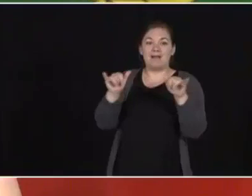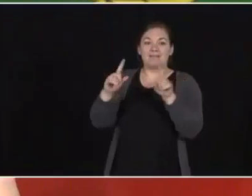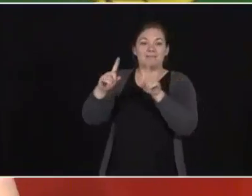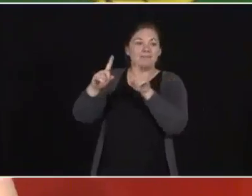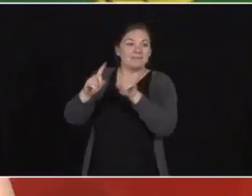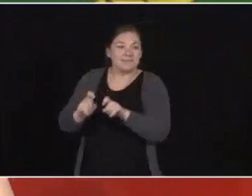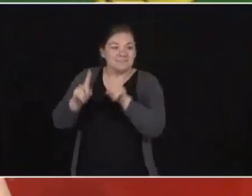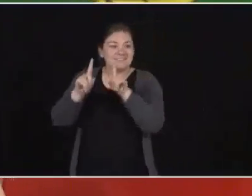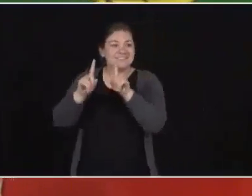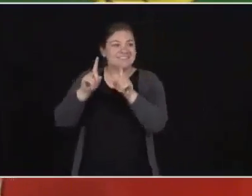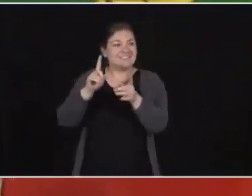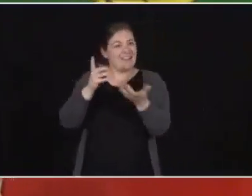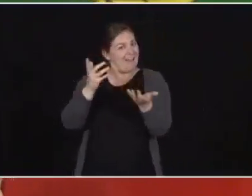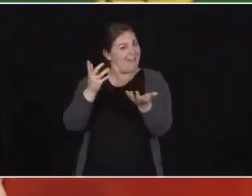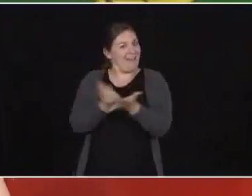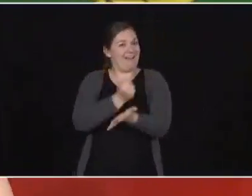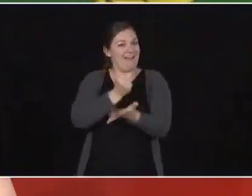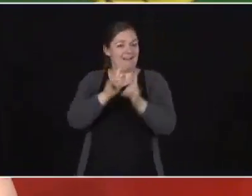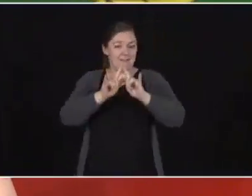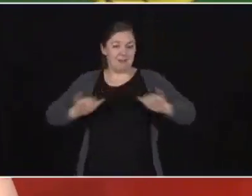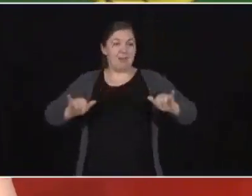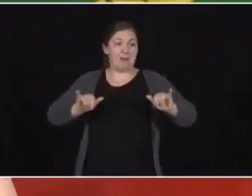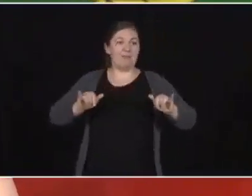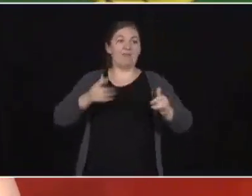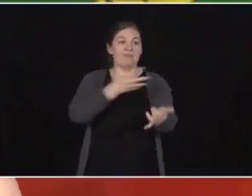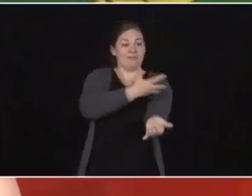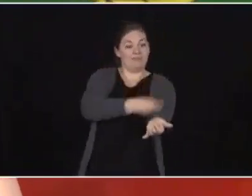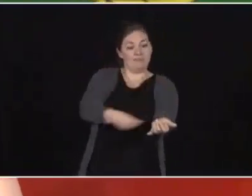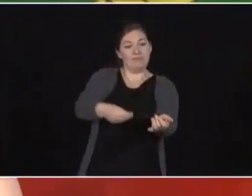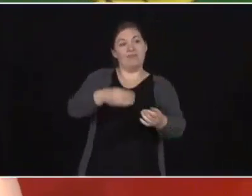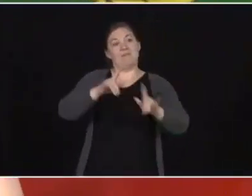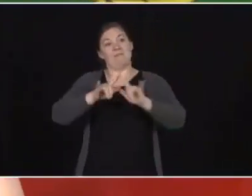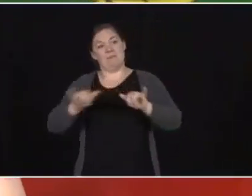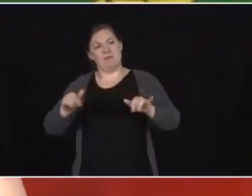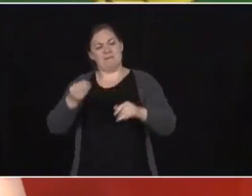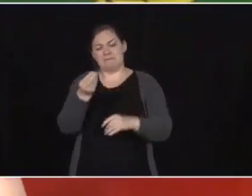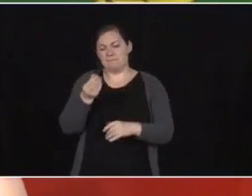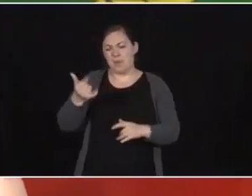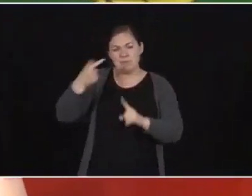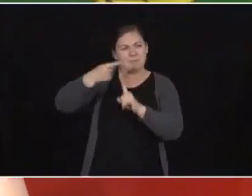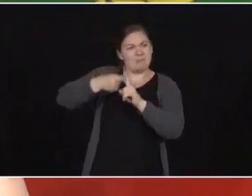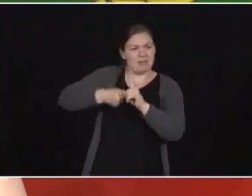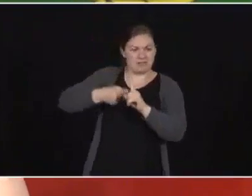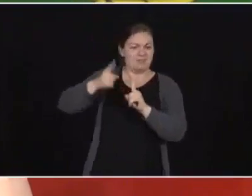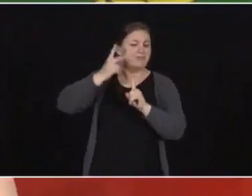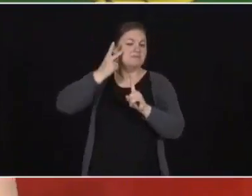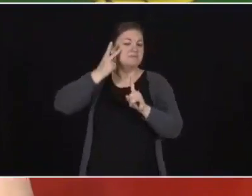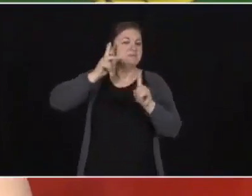to do several prevalent so that is underway. I believe it is over 40,000 specimens to be done in relatively short order.